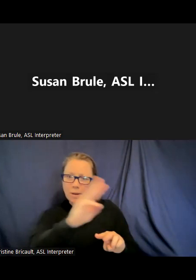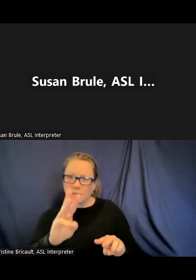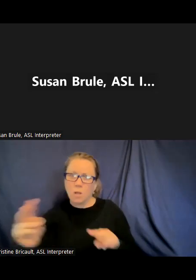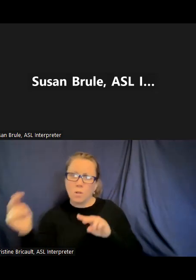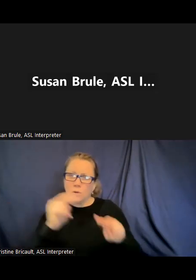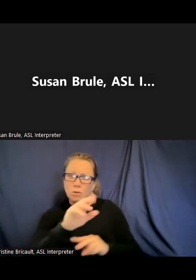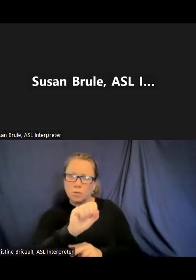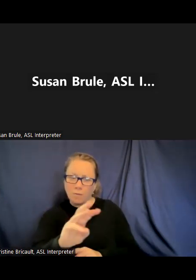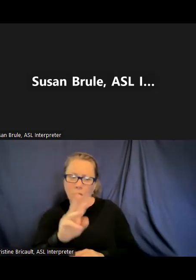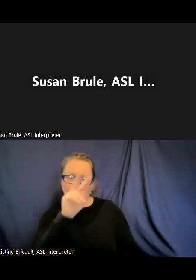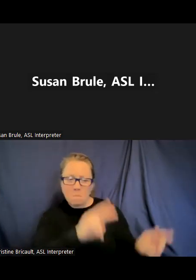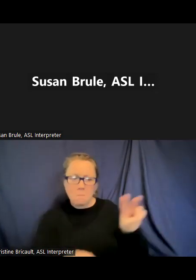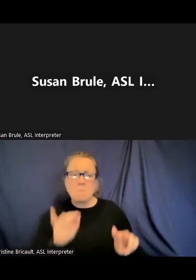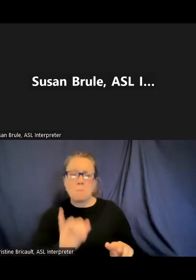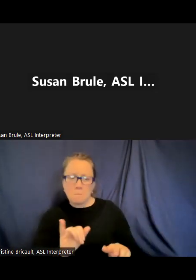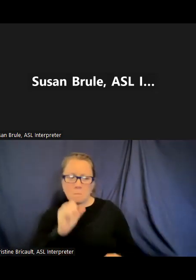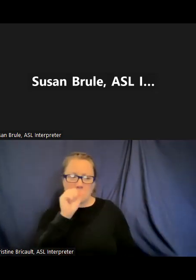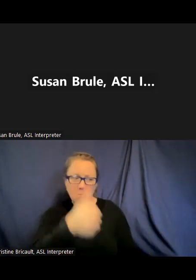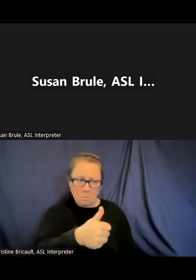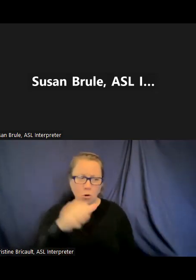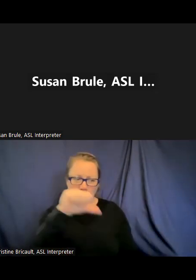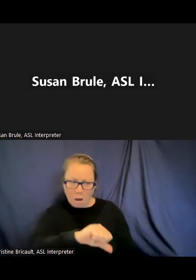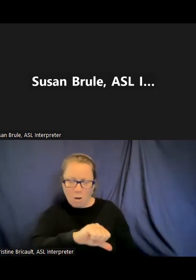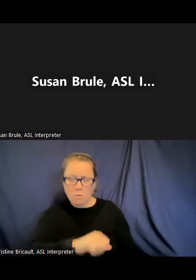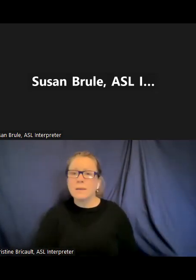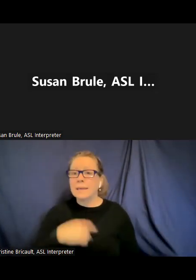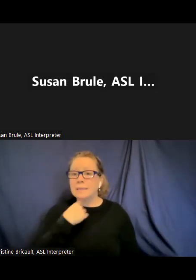tell you whether it is accessible. They can tell you that before or after you buy it,